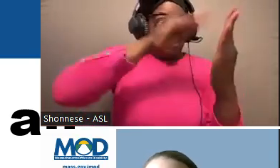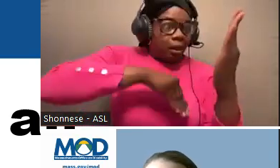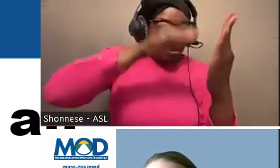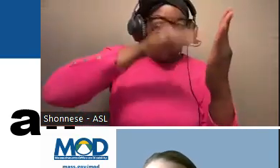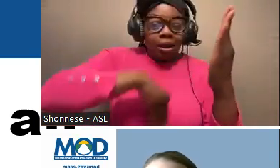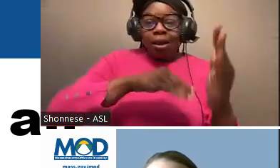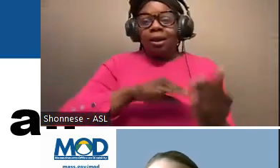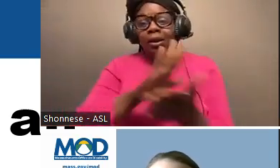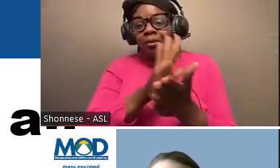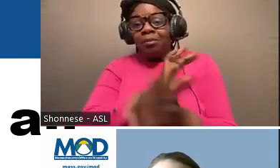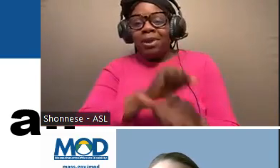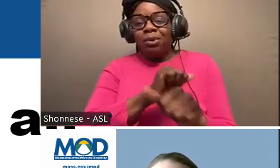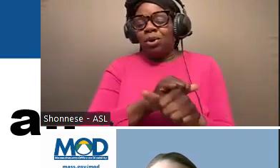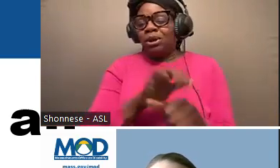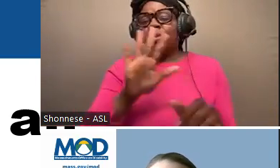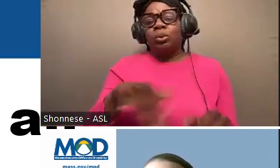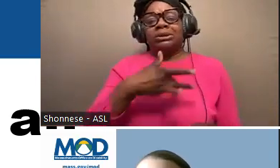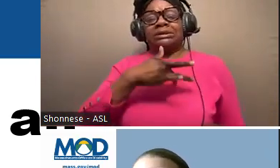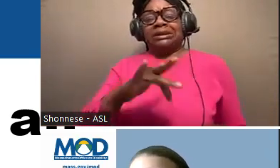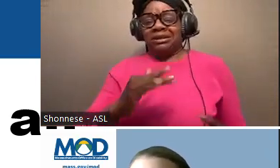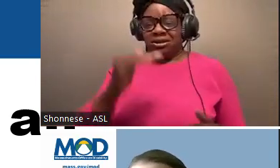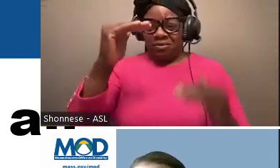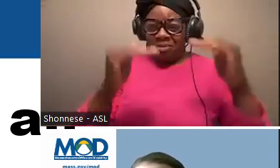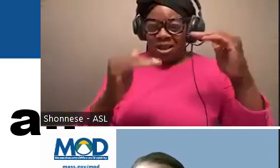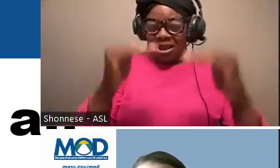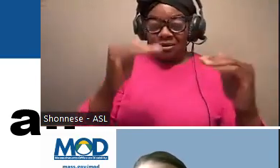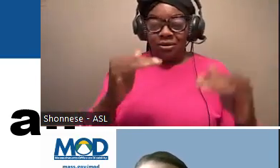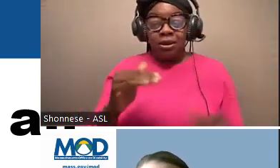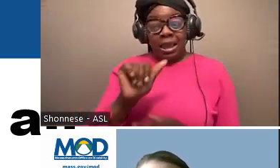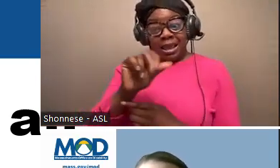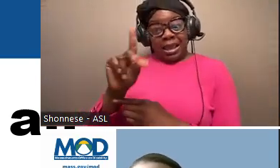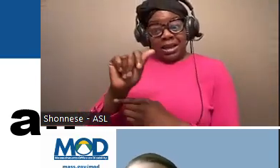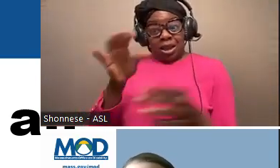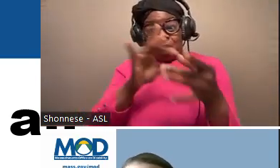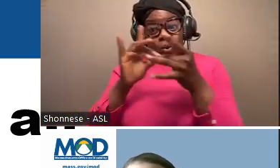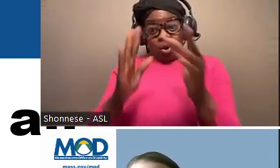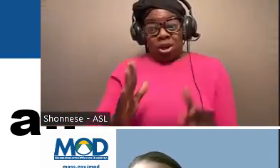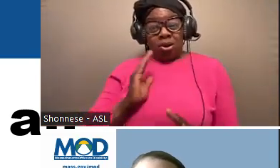it's a delicate process and this is where we as ADA coordinators balance things. How do we balance